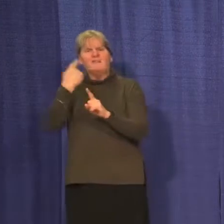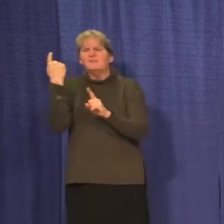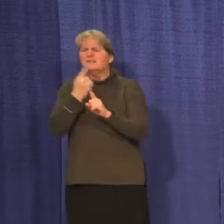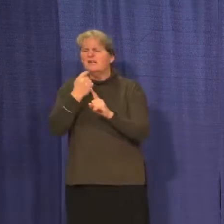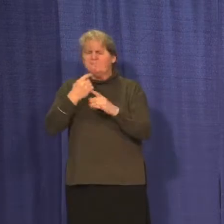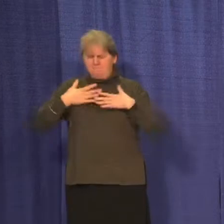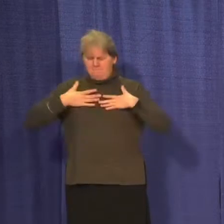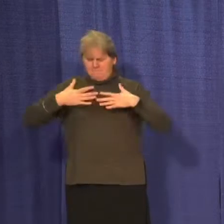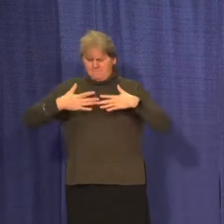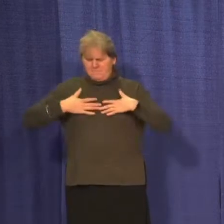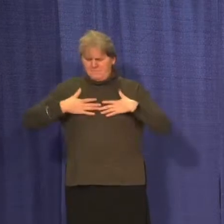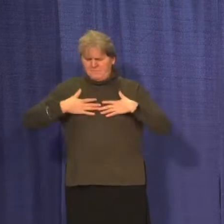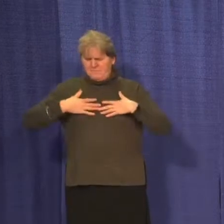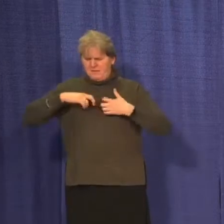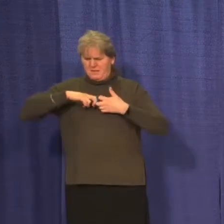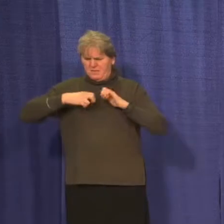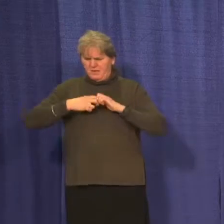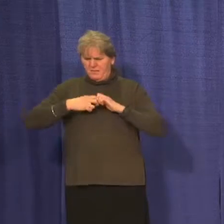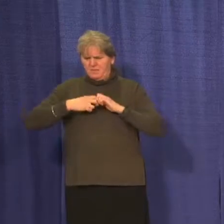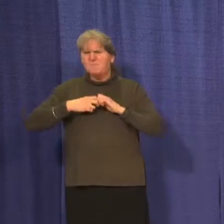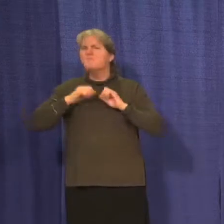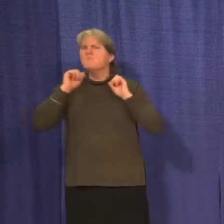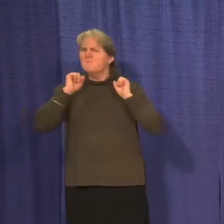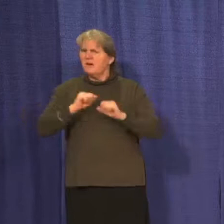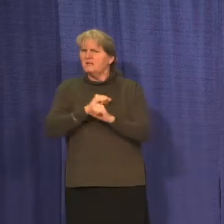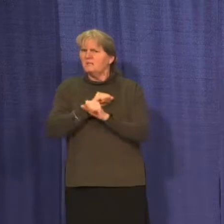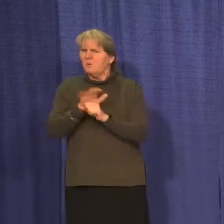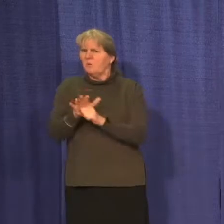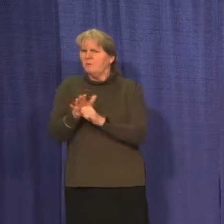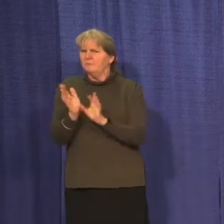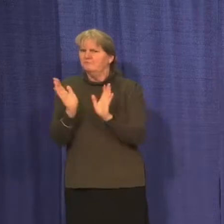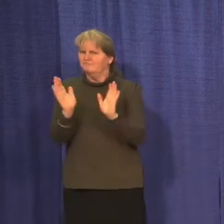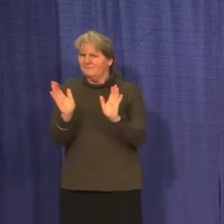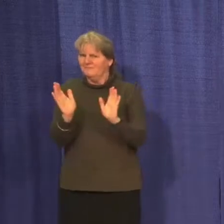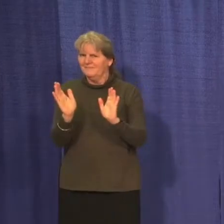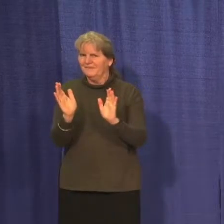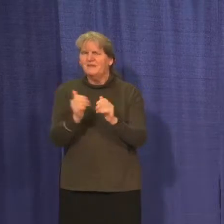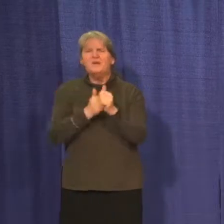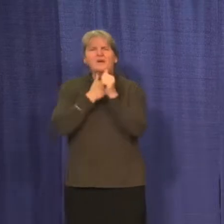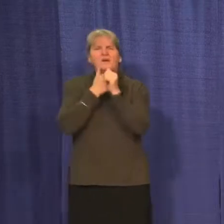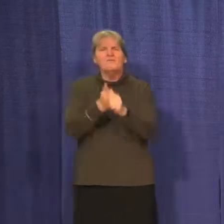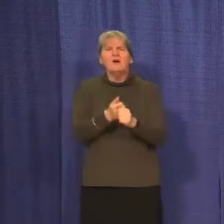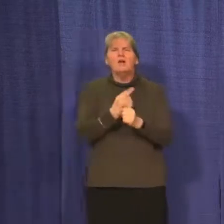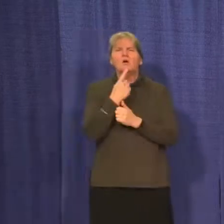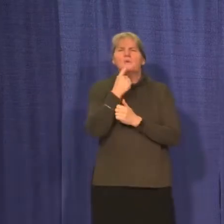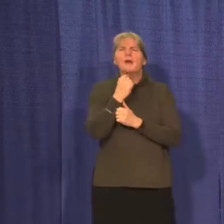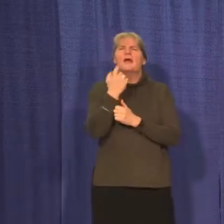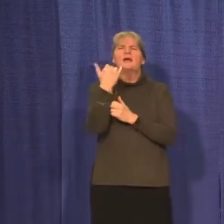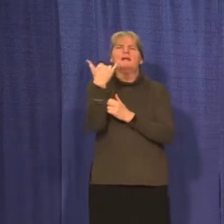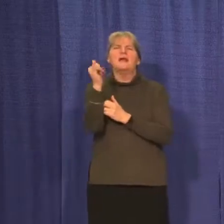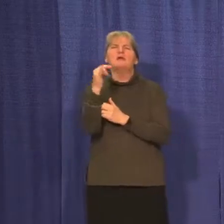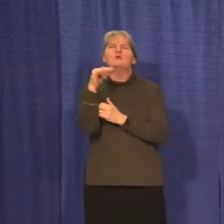be considered as potentially COVID. Ensure that you follow the traffic light guidance.